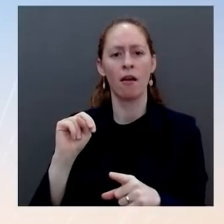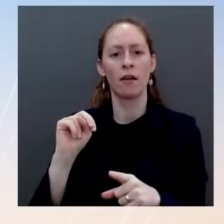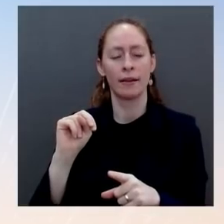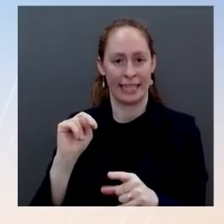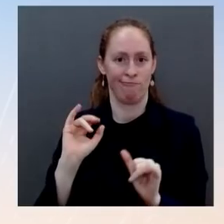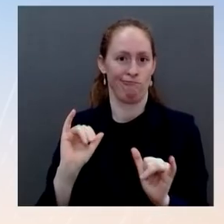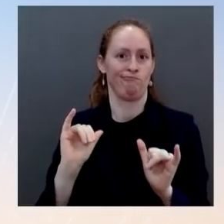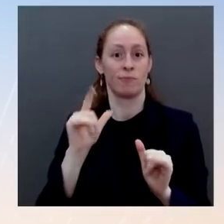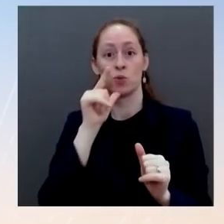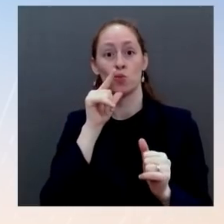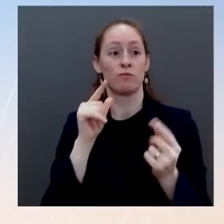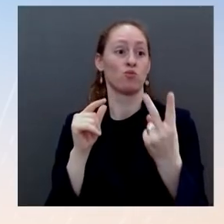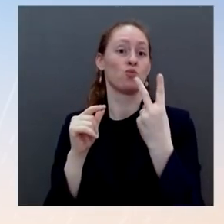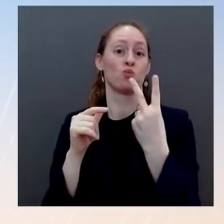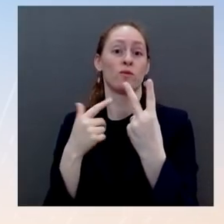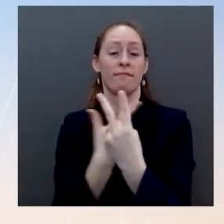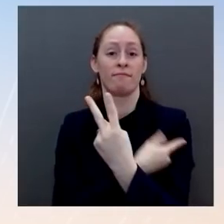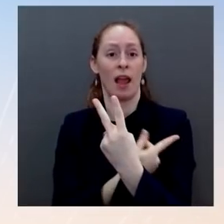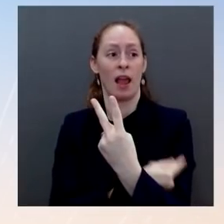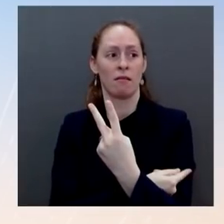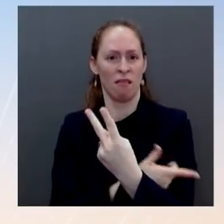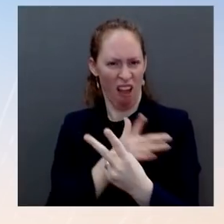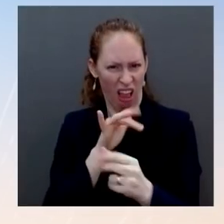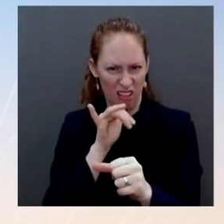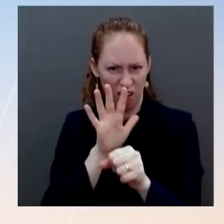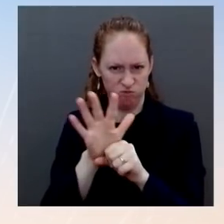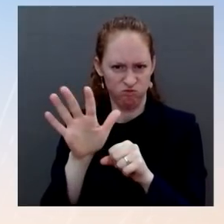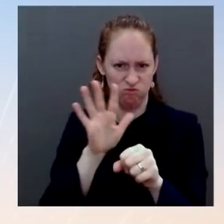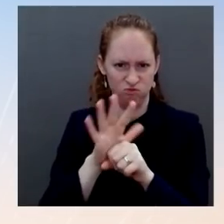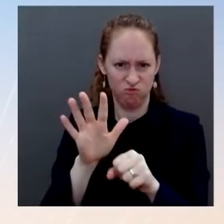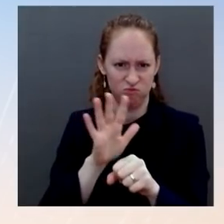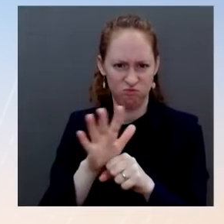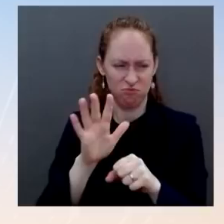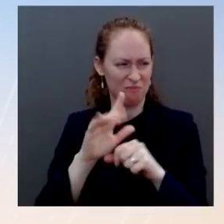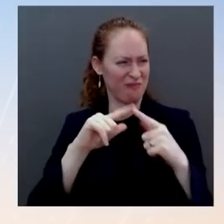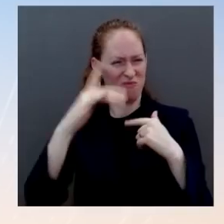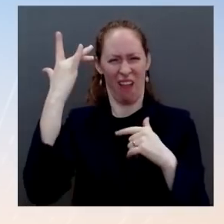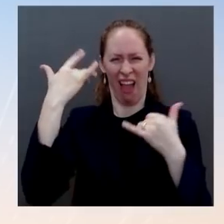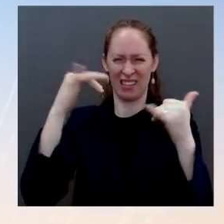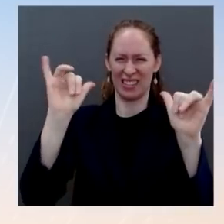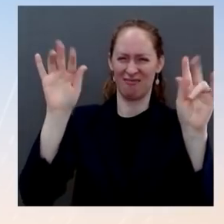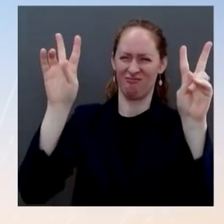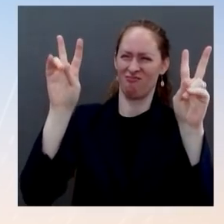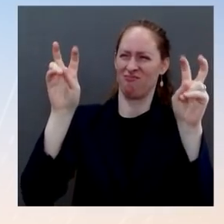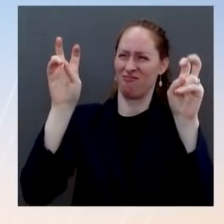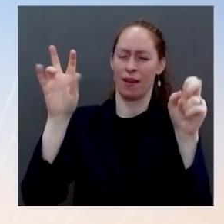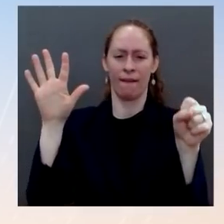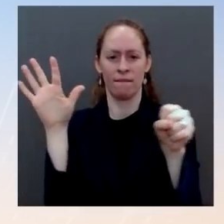if the science is showing that that's not enough to protect them? Ms. Psaki: Well, Jacqui, what the CDC is advising